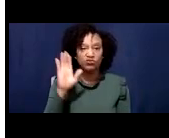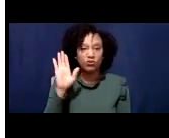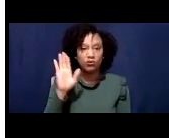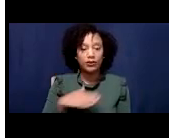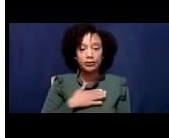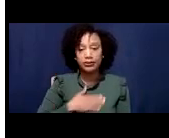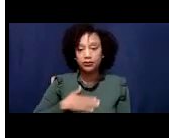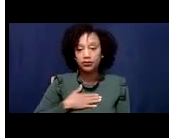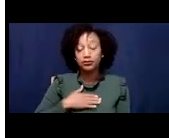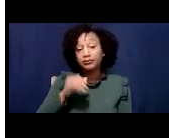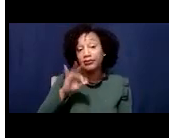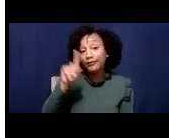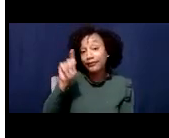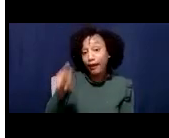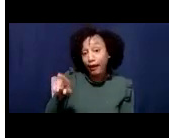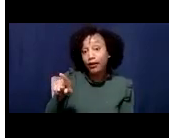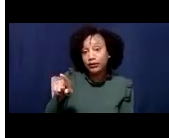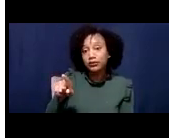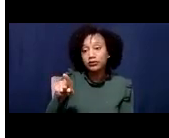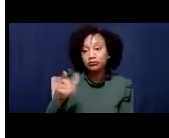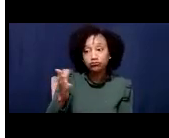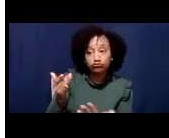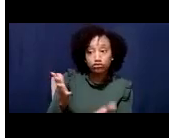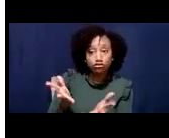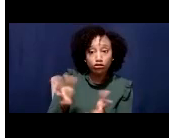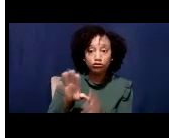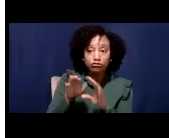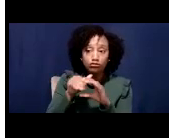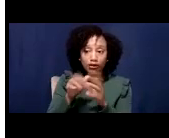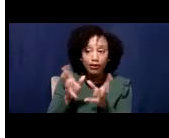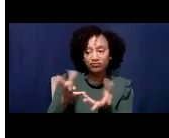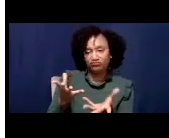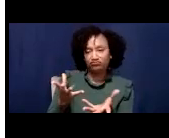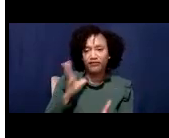unless you are asked to unmute. If you have a choppy video connection,